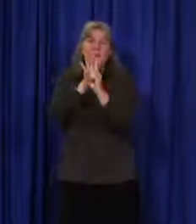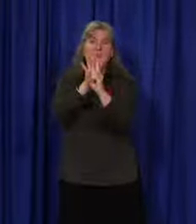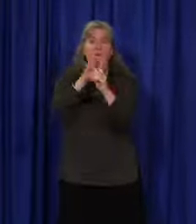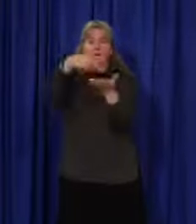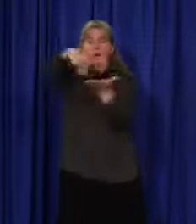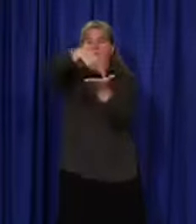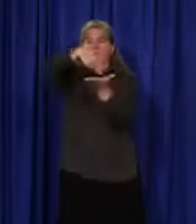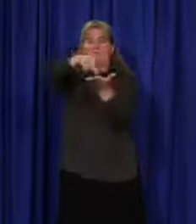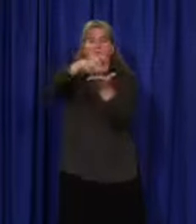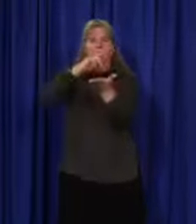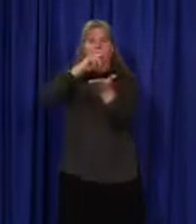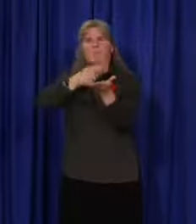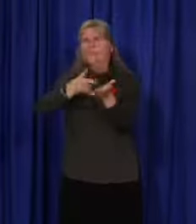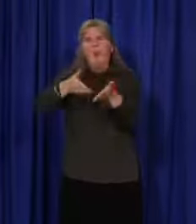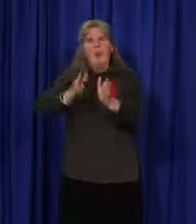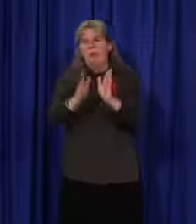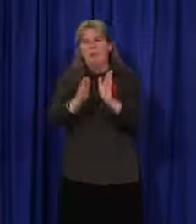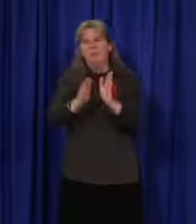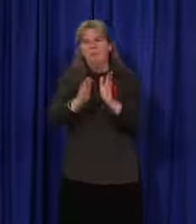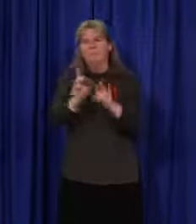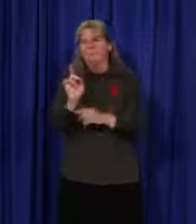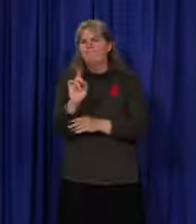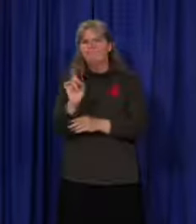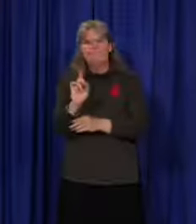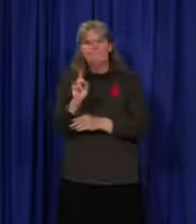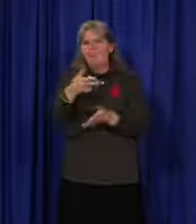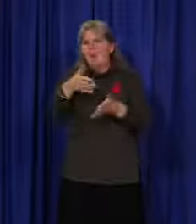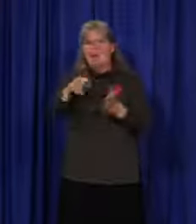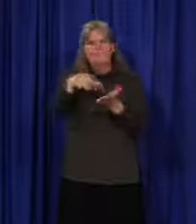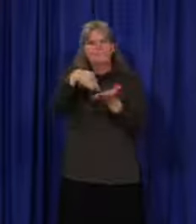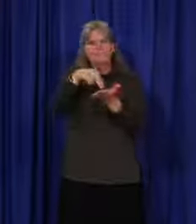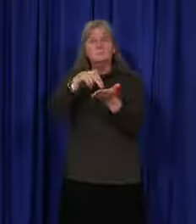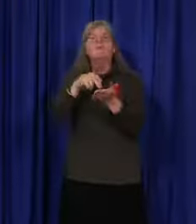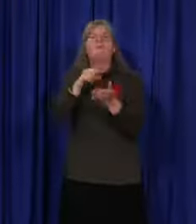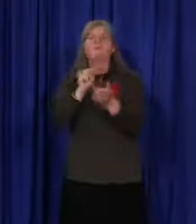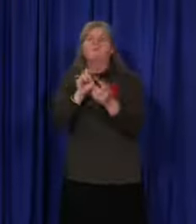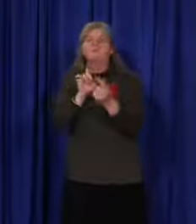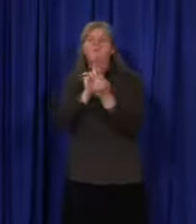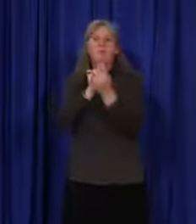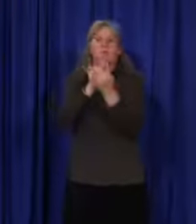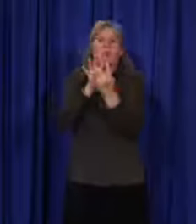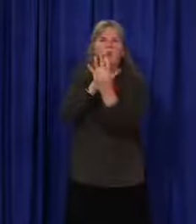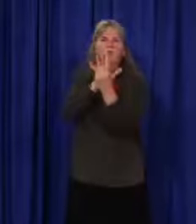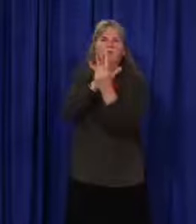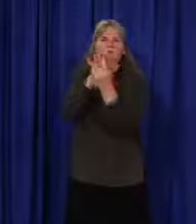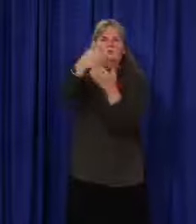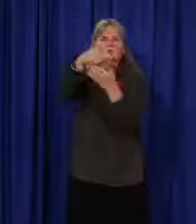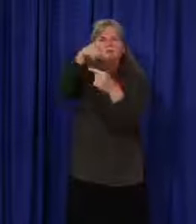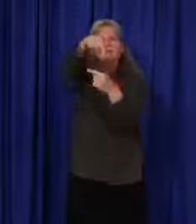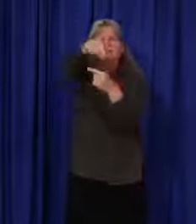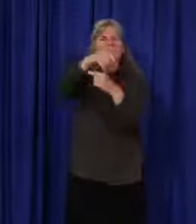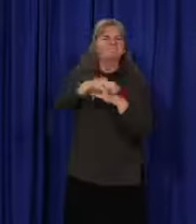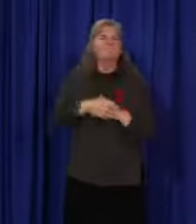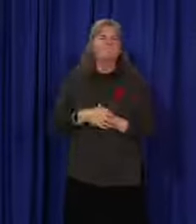will be to continue to monitor COVID activity in the country very closely and to prepare for the future when we will be able